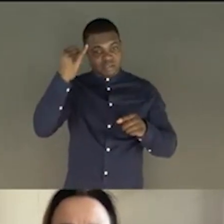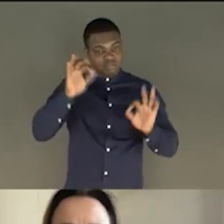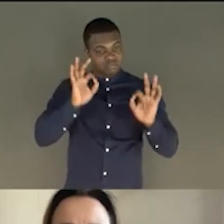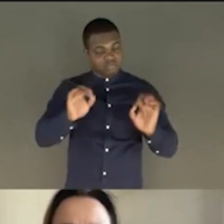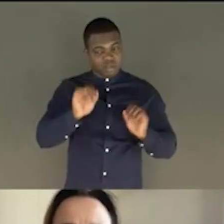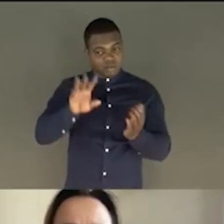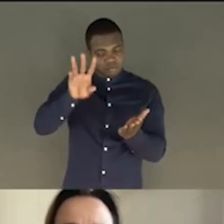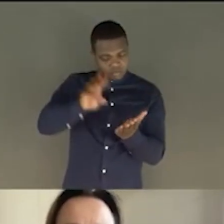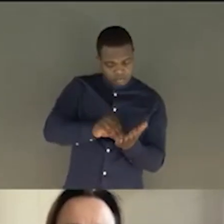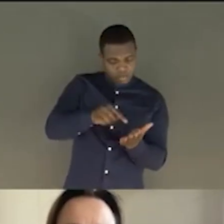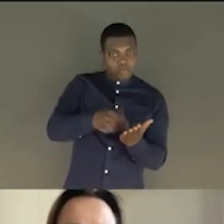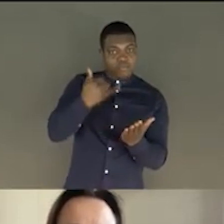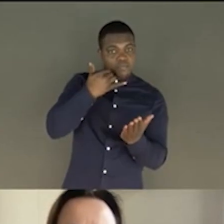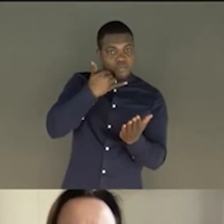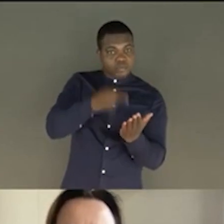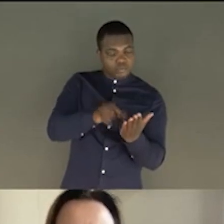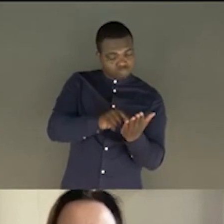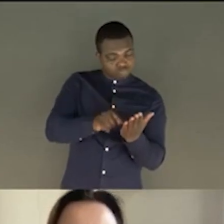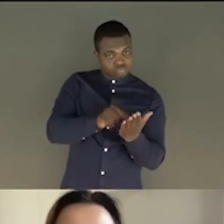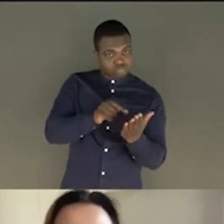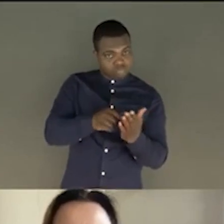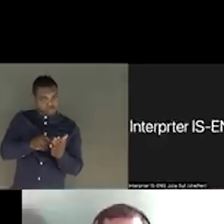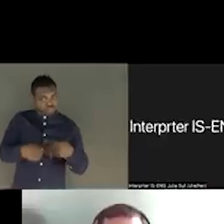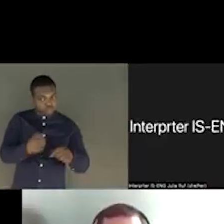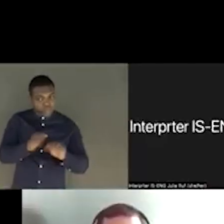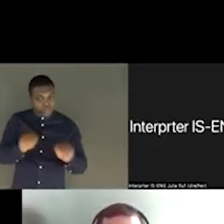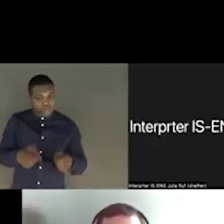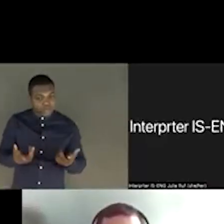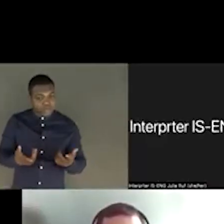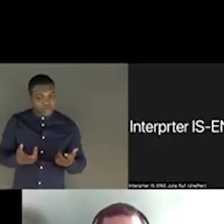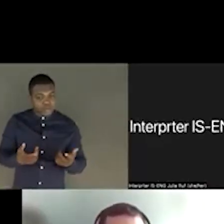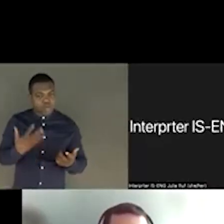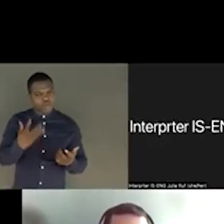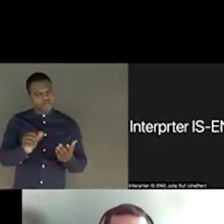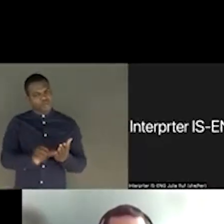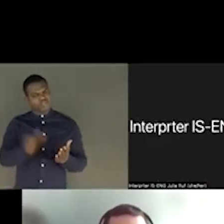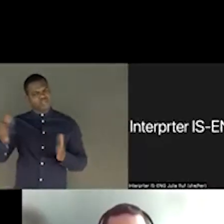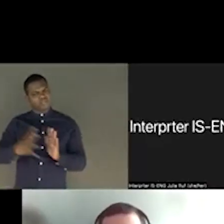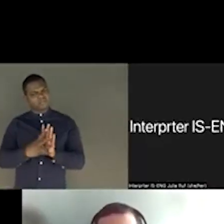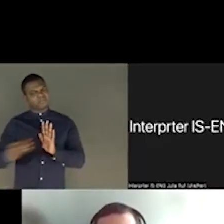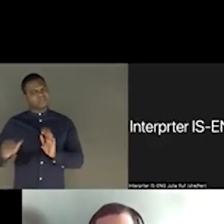So this was a smaller project, so we had limited resources for the testing.